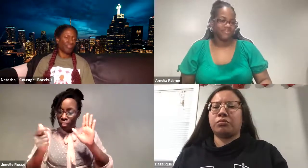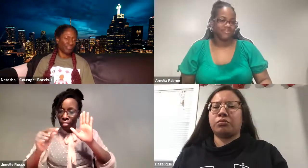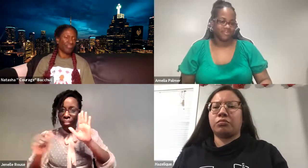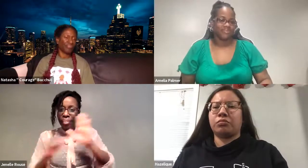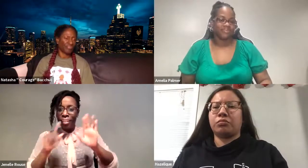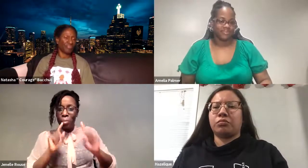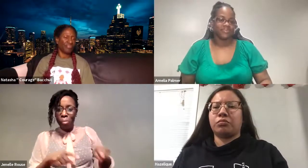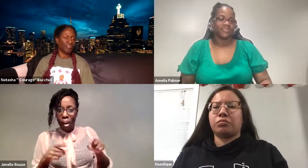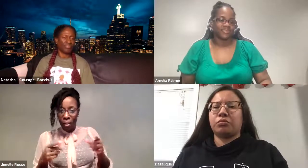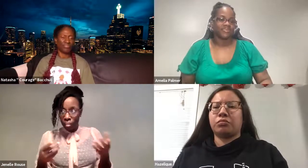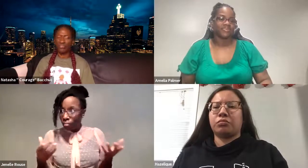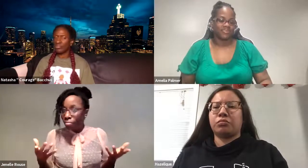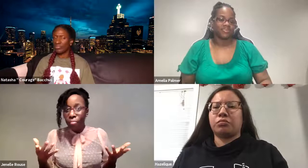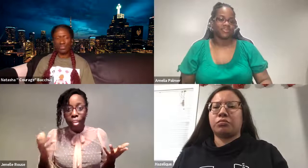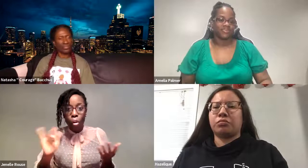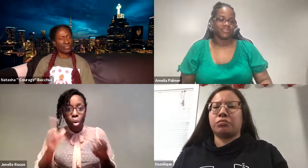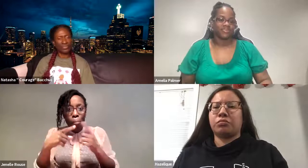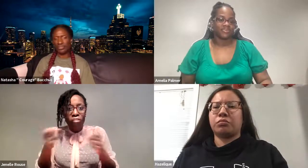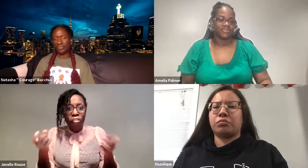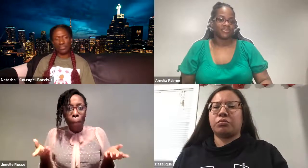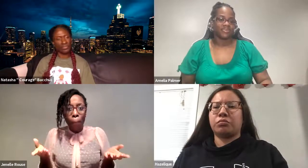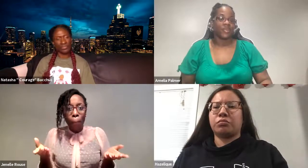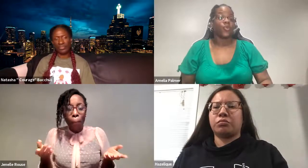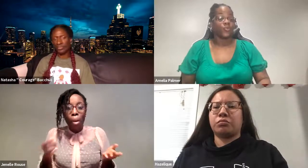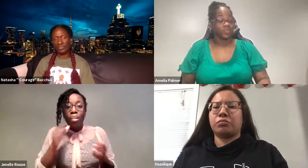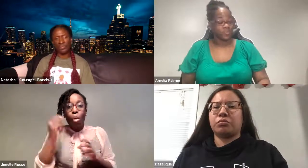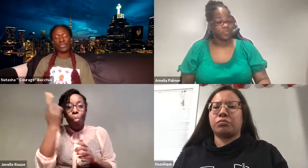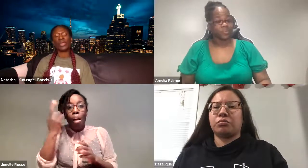and some people can hear how someone or see how someone speaks or signs and that will